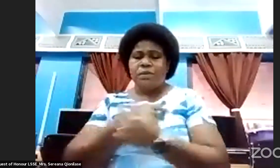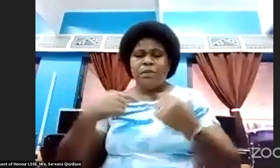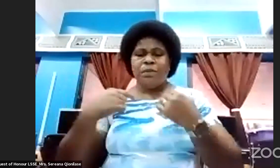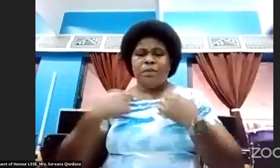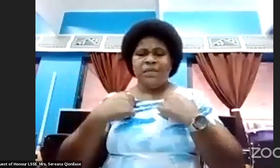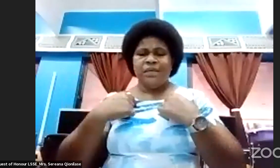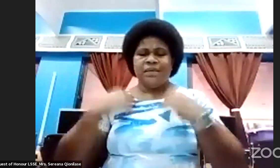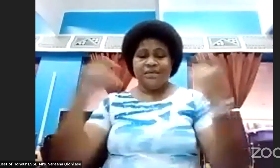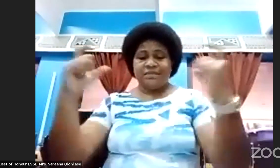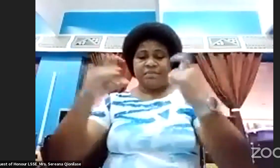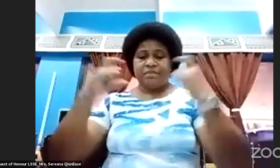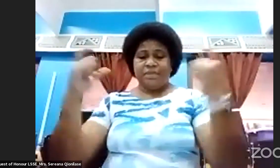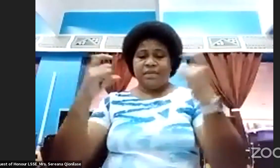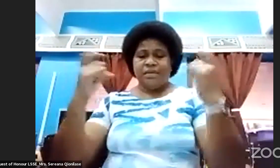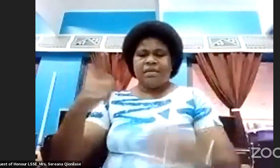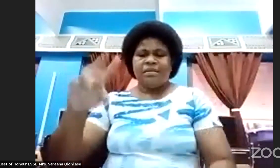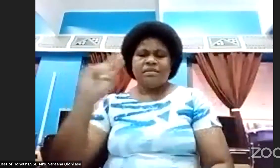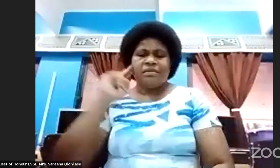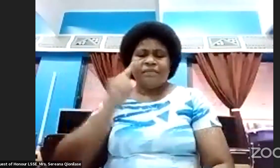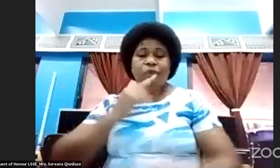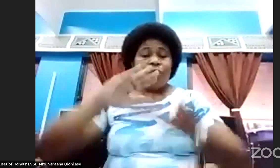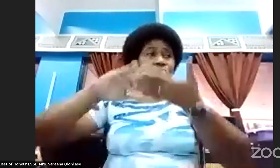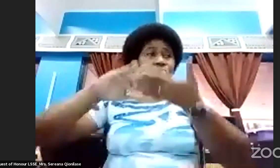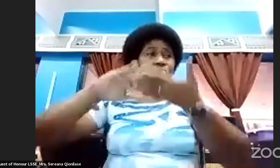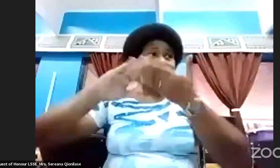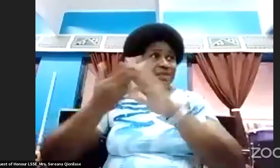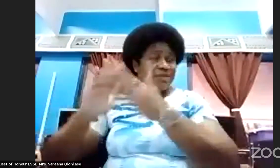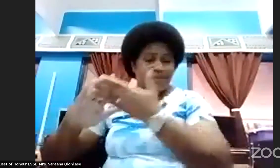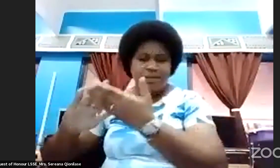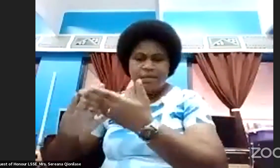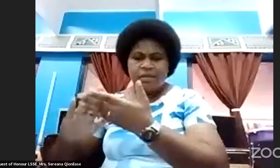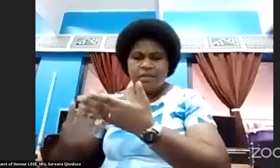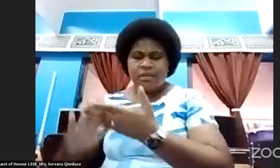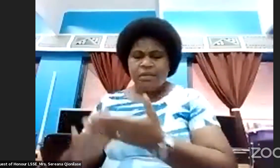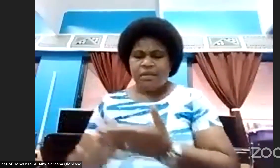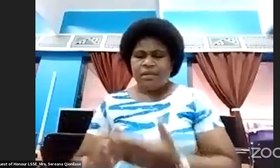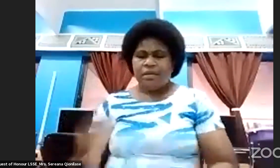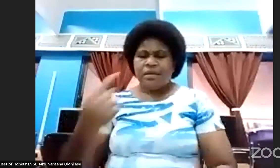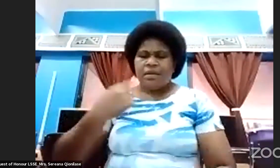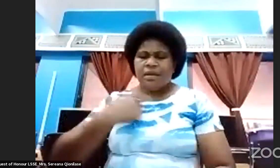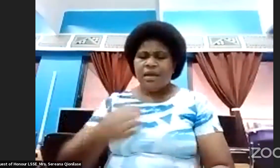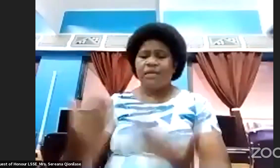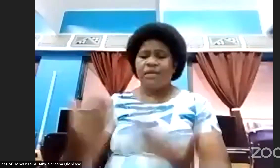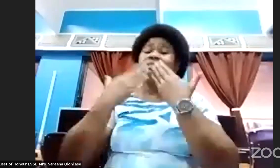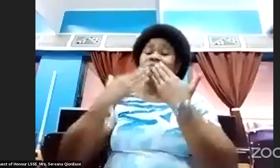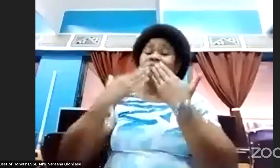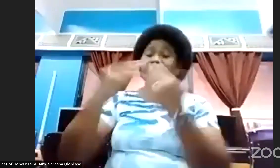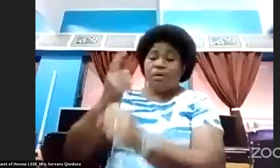language. So, how about you and